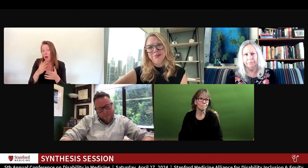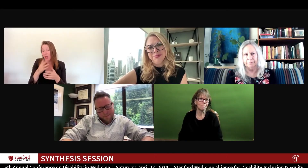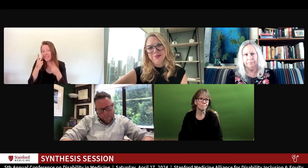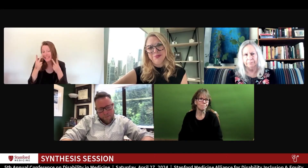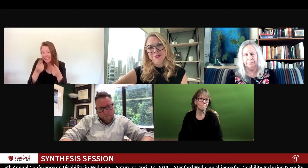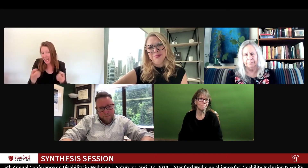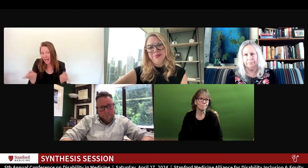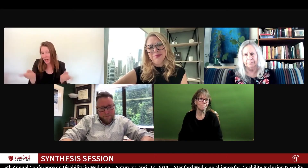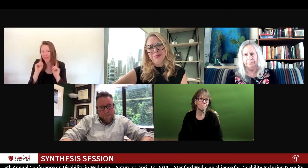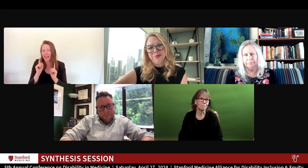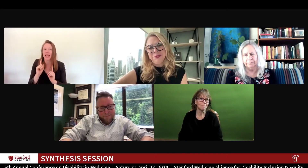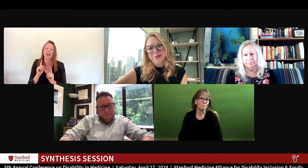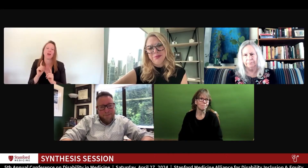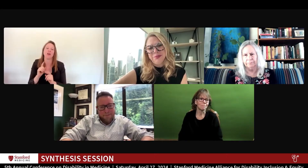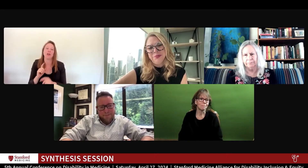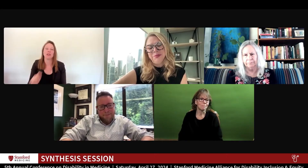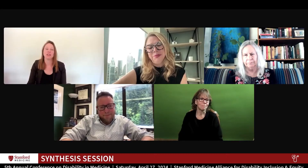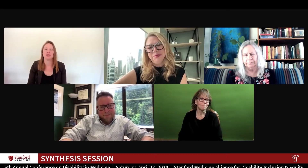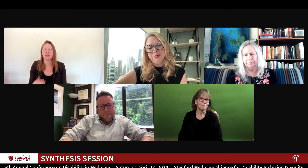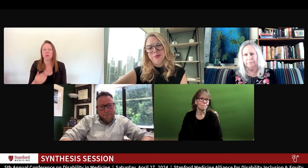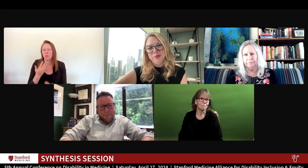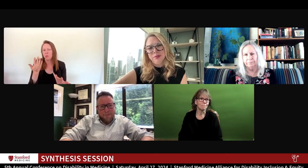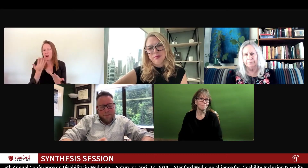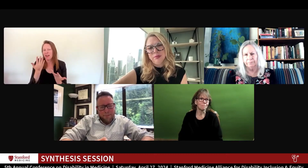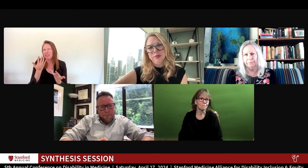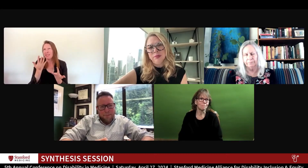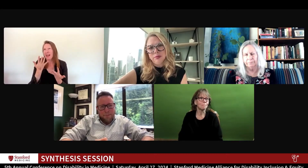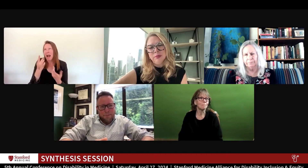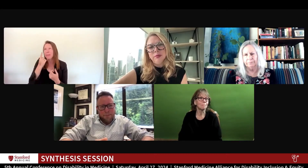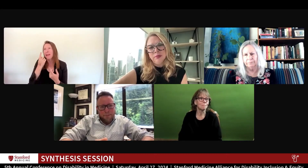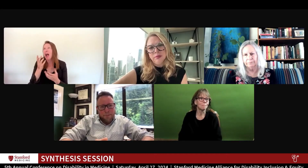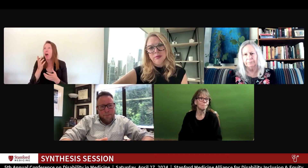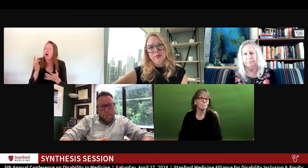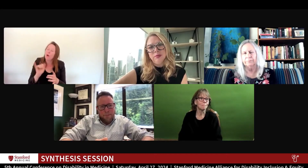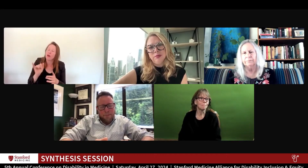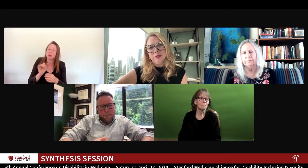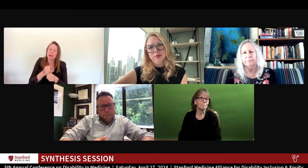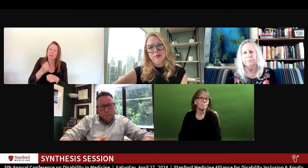or any storytelling that you wanted to share that you've seen out there? What I'm